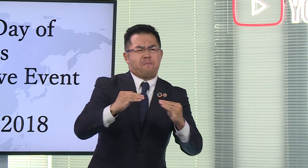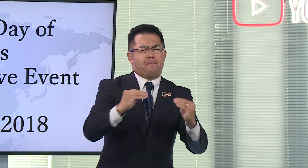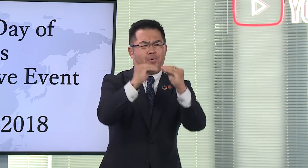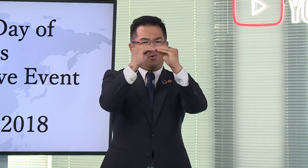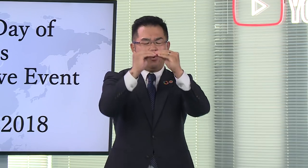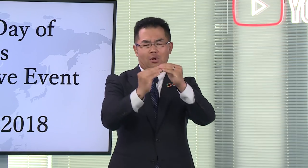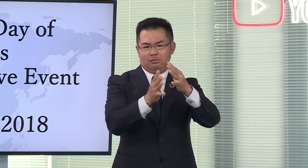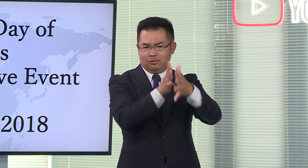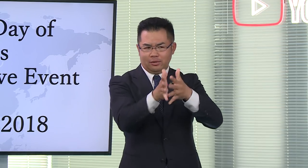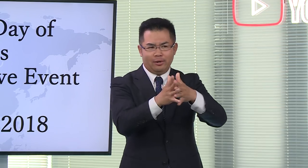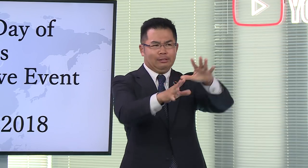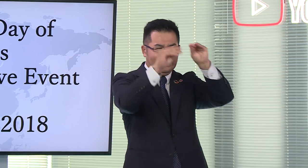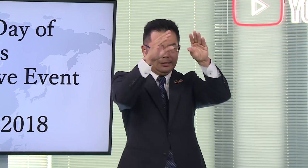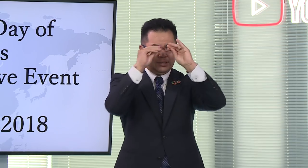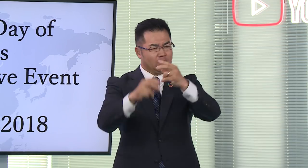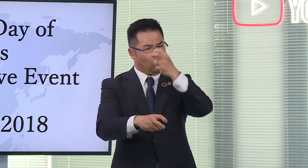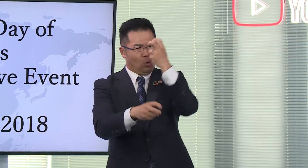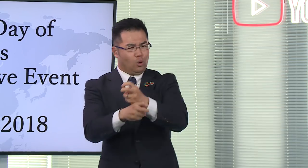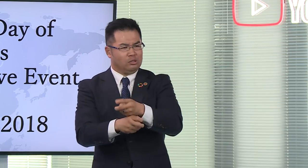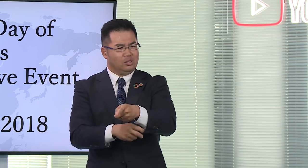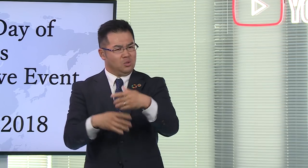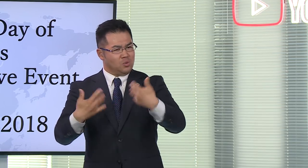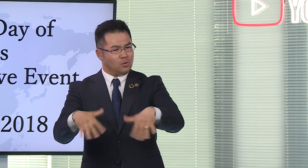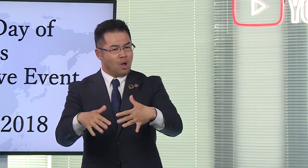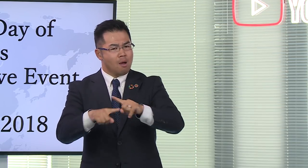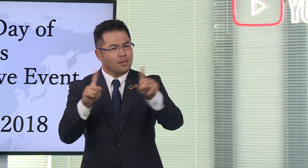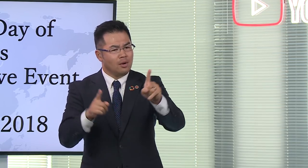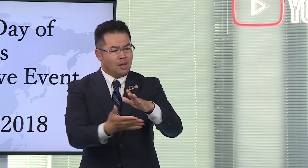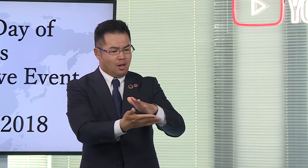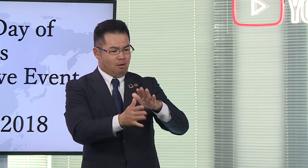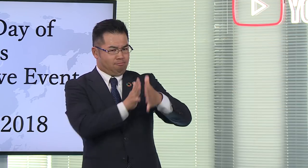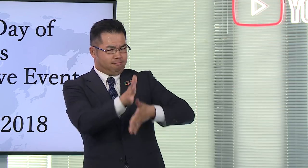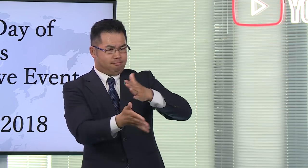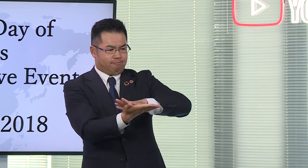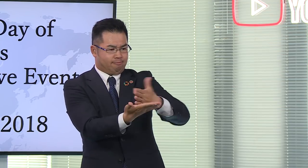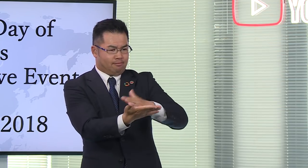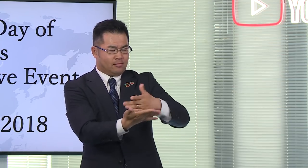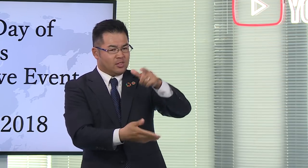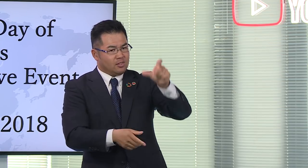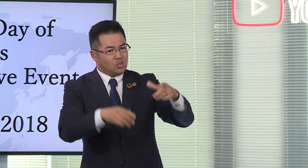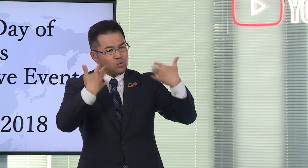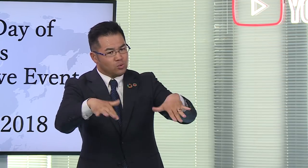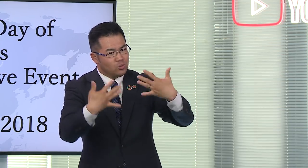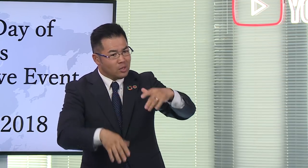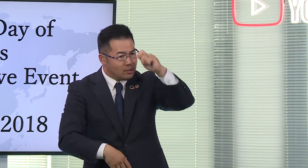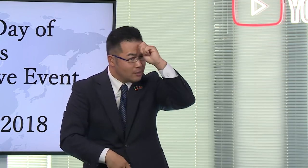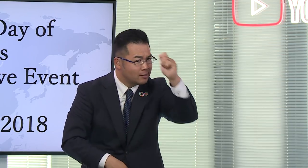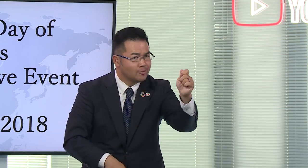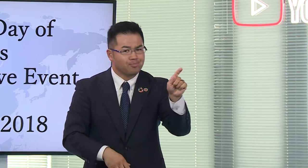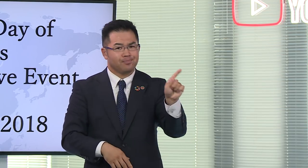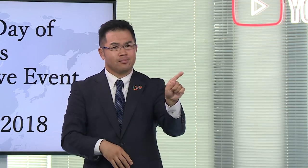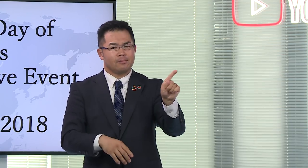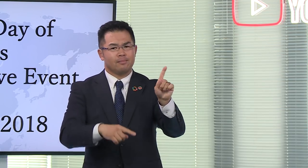We need to go deep into having more interpreters training. I know it might prove to be a challenge at this point but hopefully as we develop with dealing with different